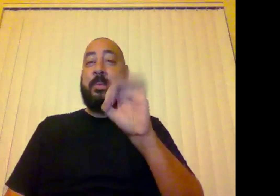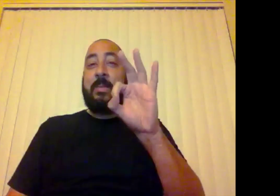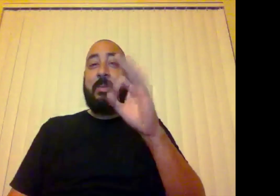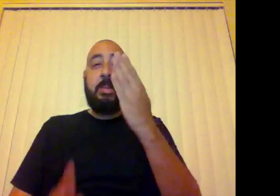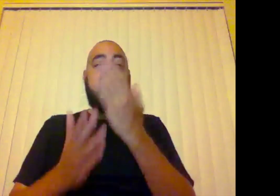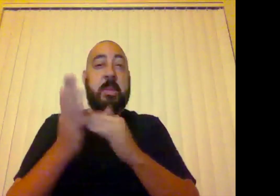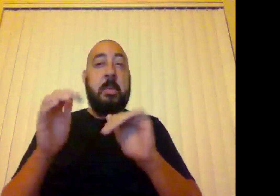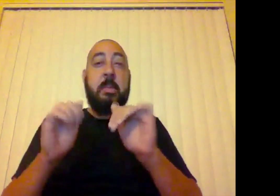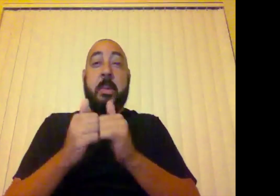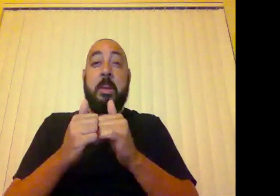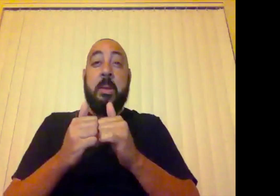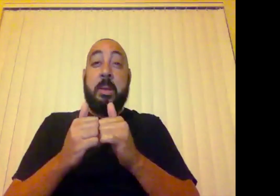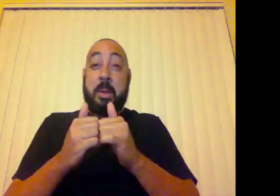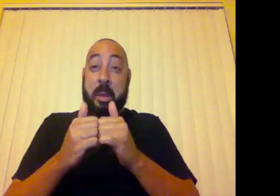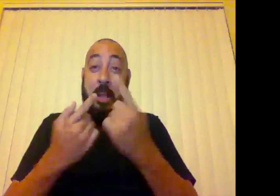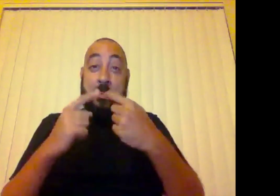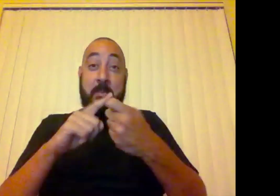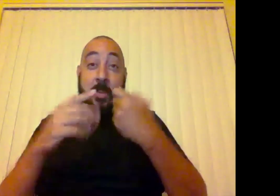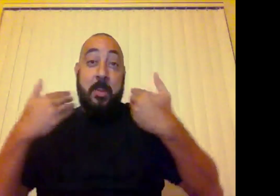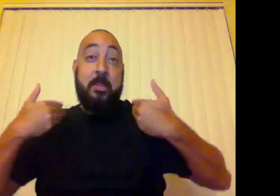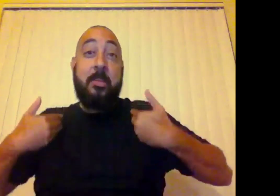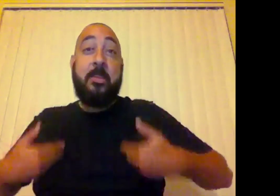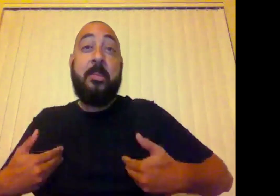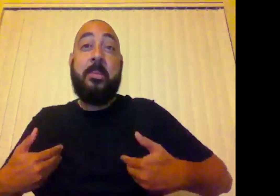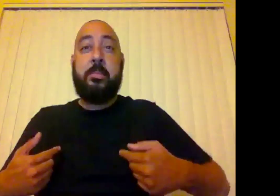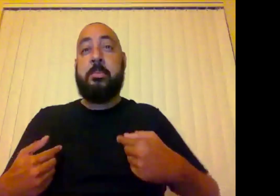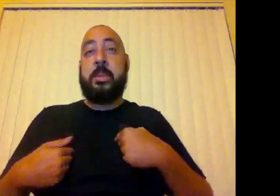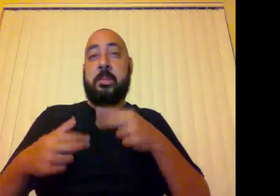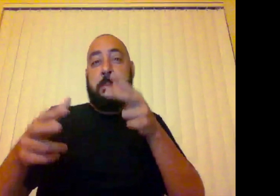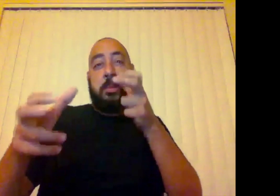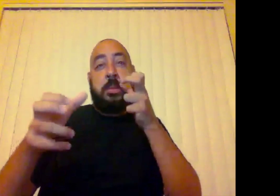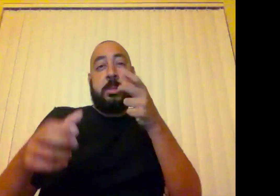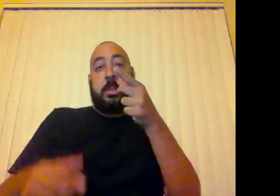as if somehow that would make it so that I had this coming for me.